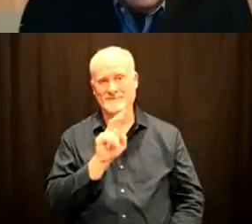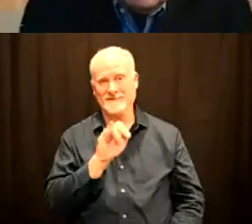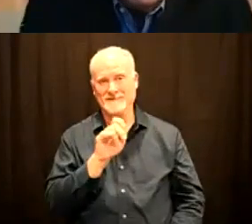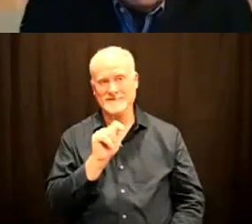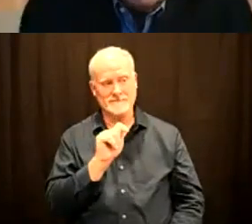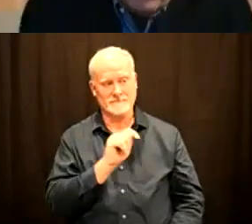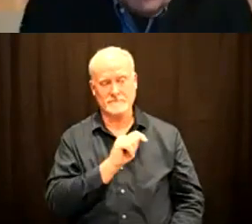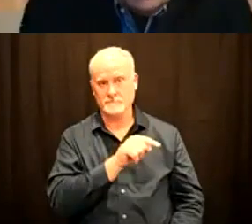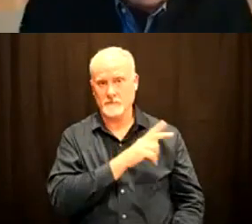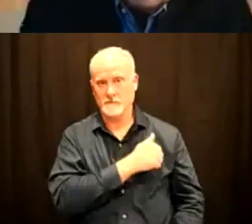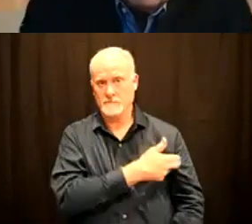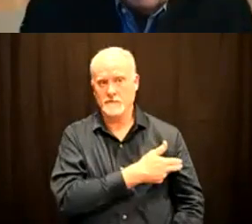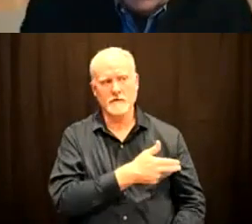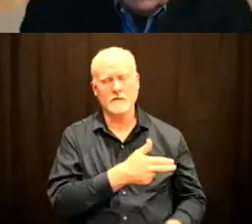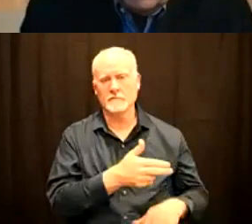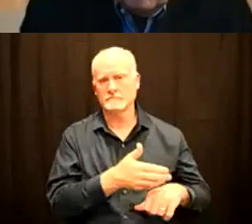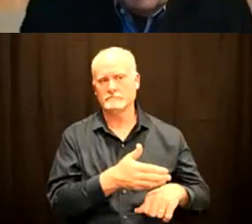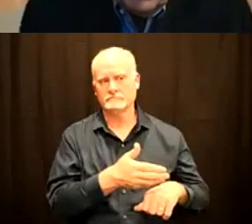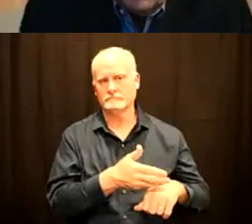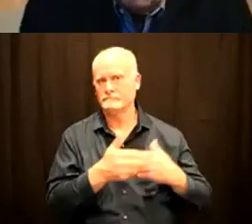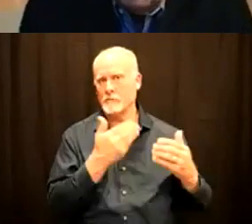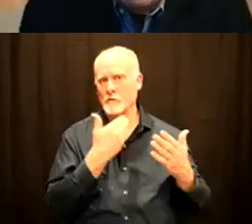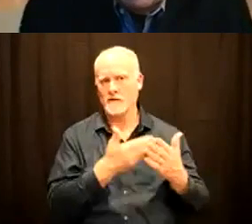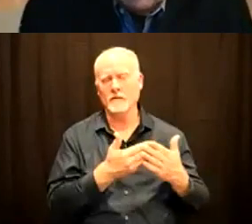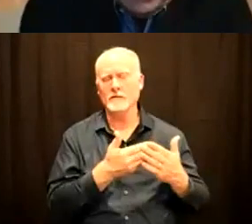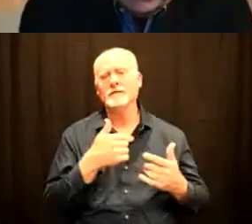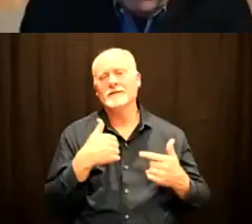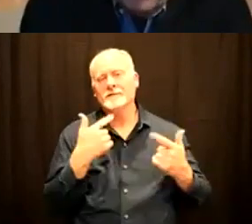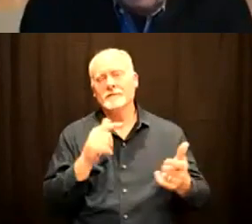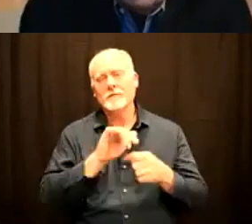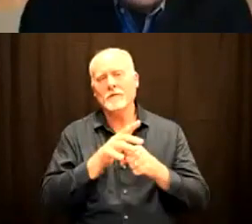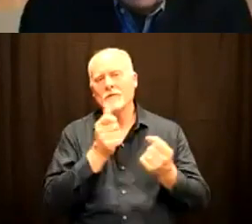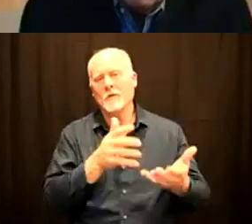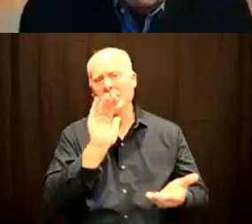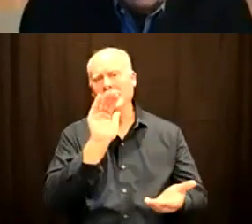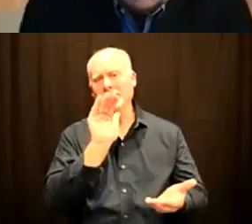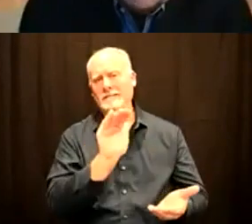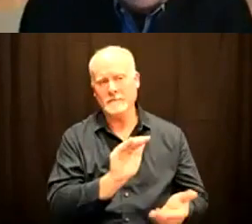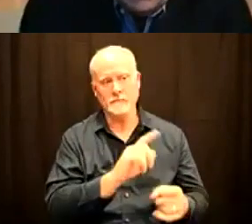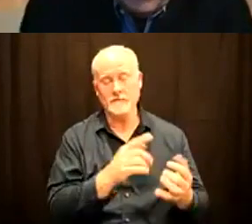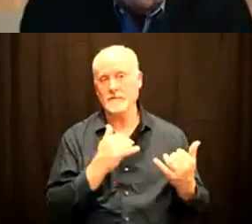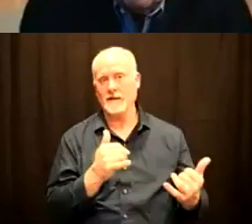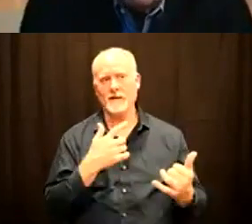obviously slowed down because of covid but we we've uh commissioned a number of task force to